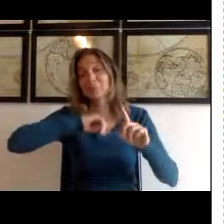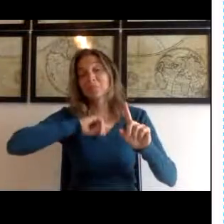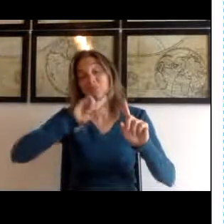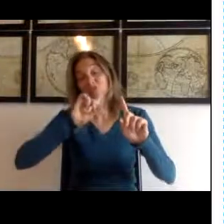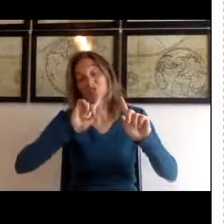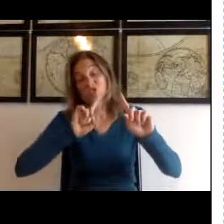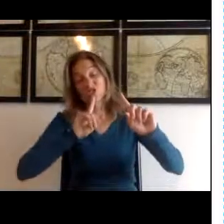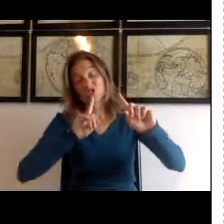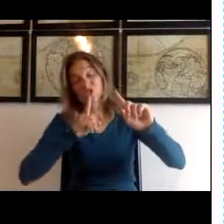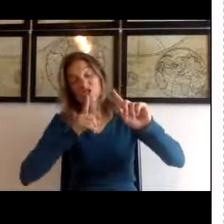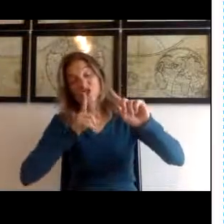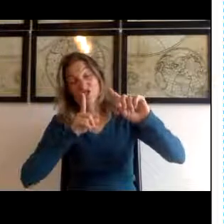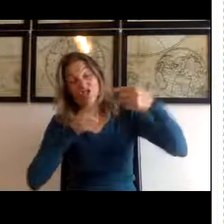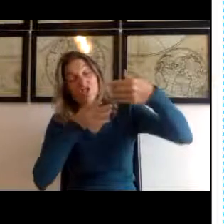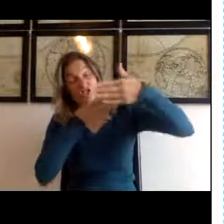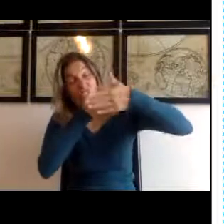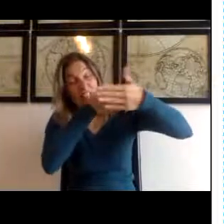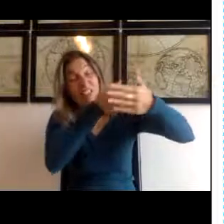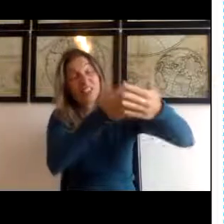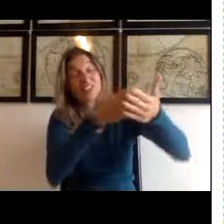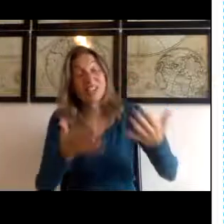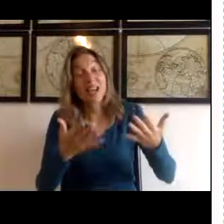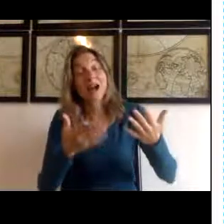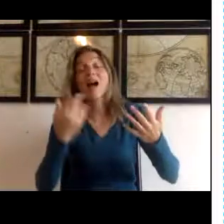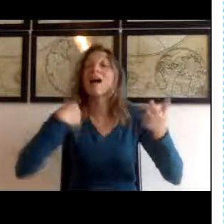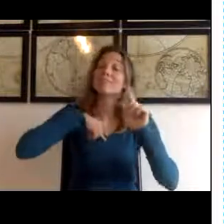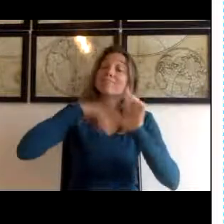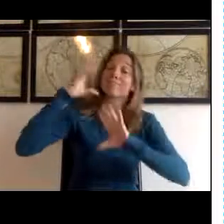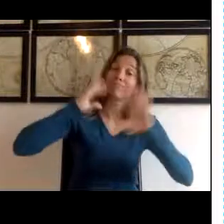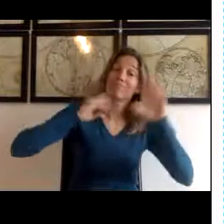and experiences so far up to today.